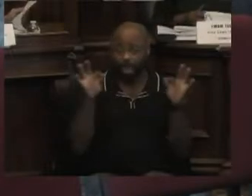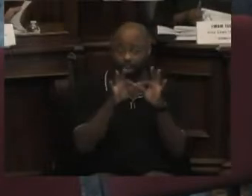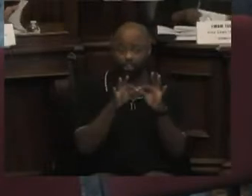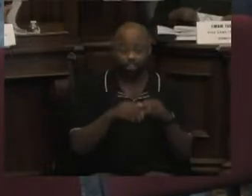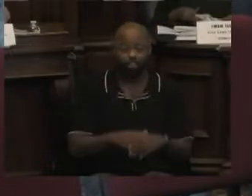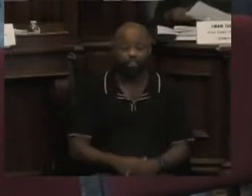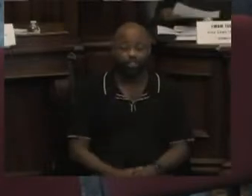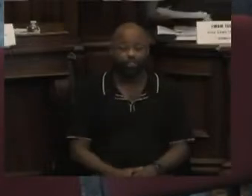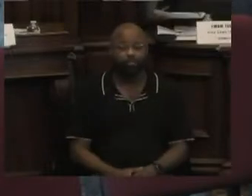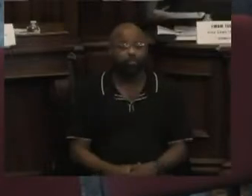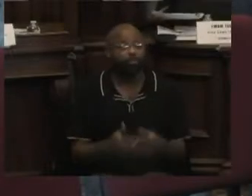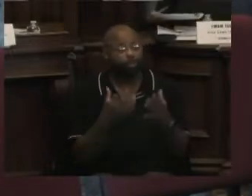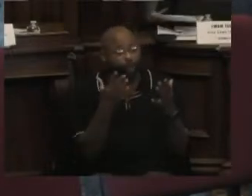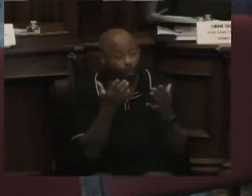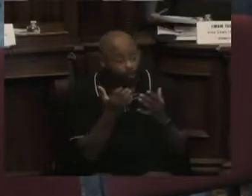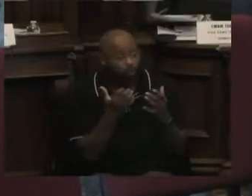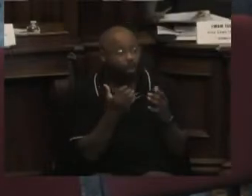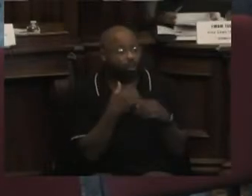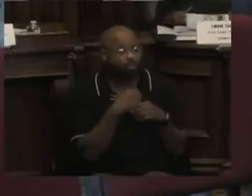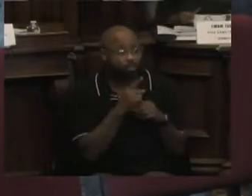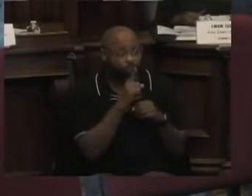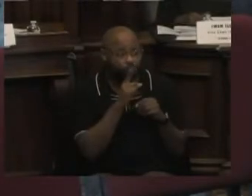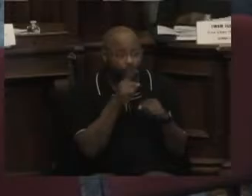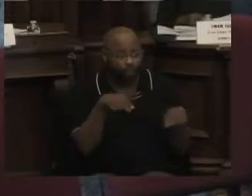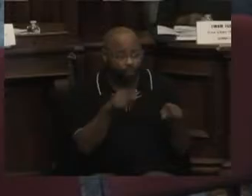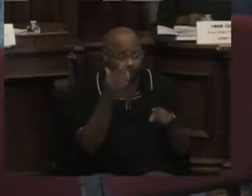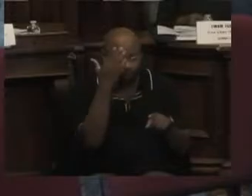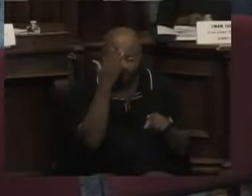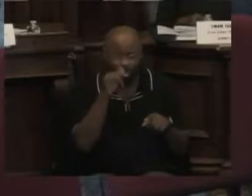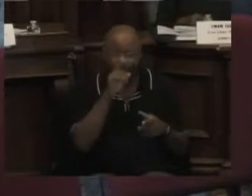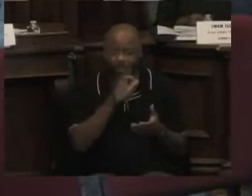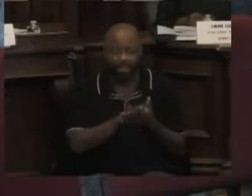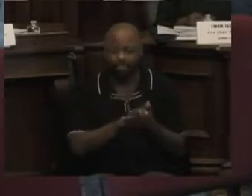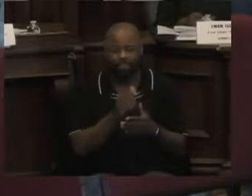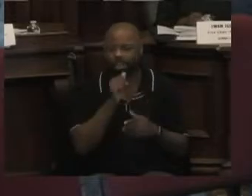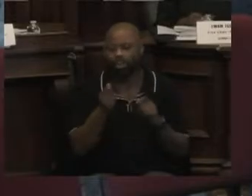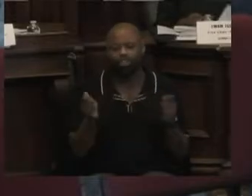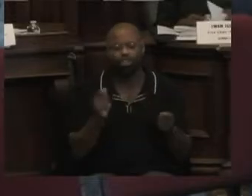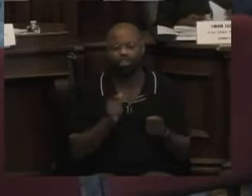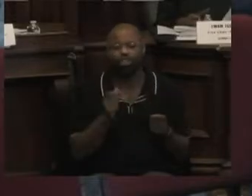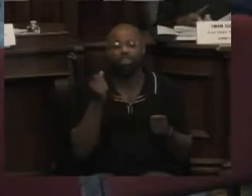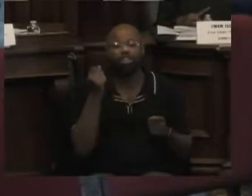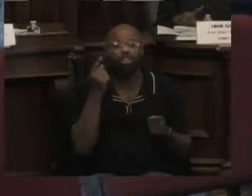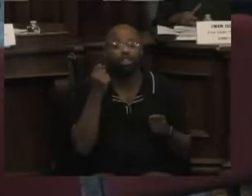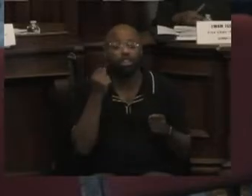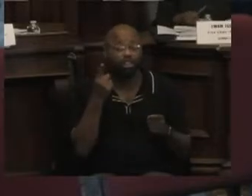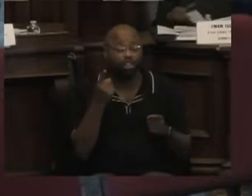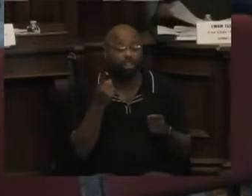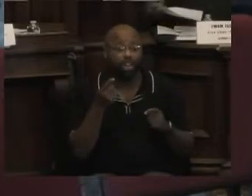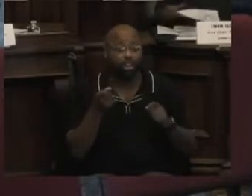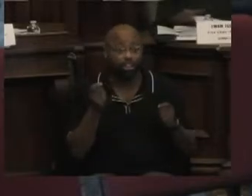created because this community believed that accountability matters. And I want to assure